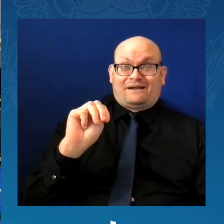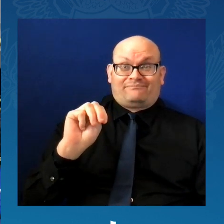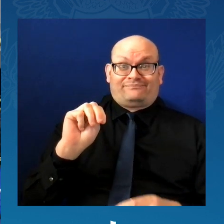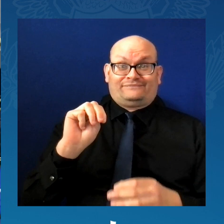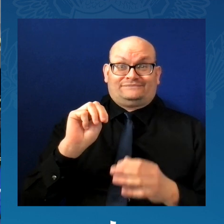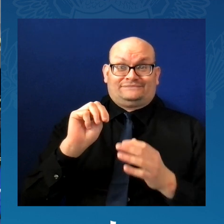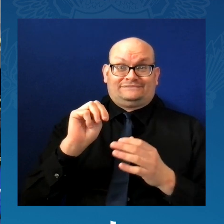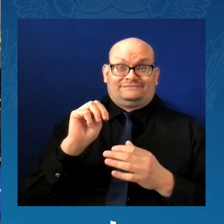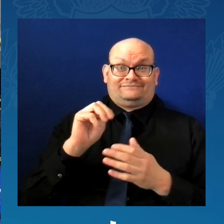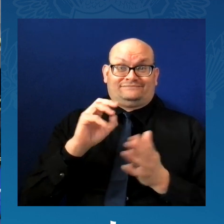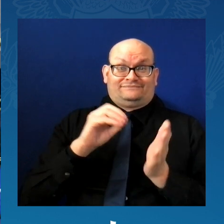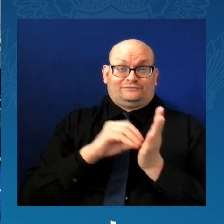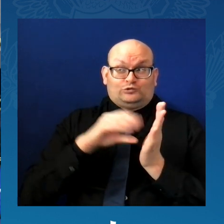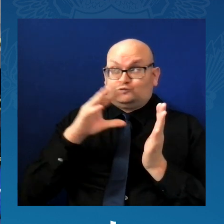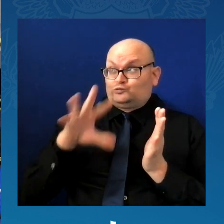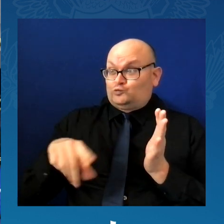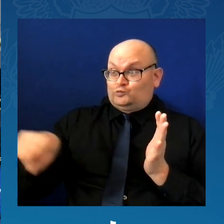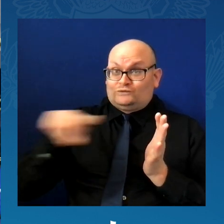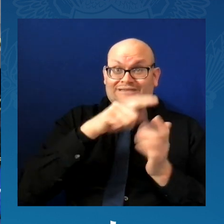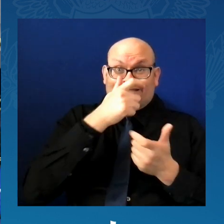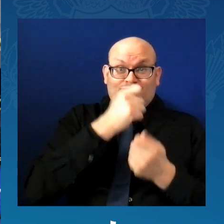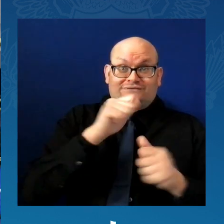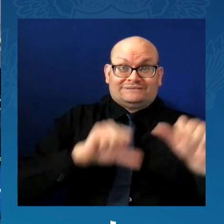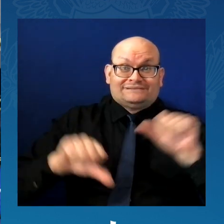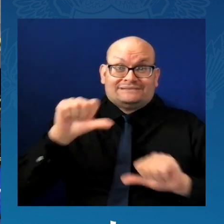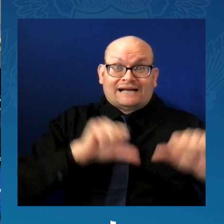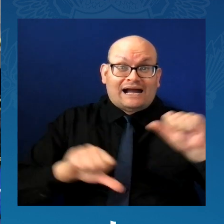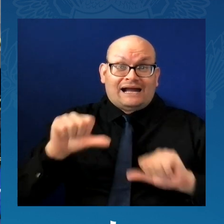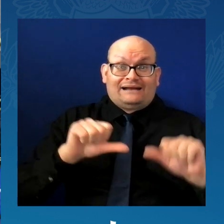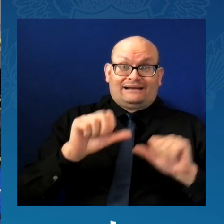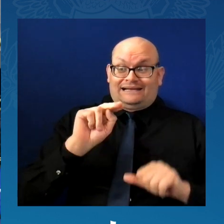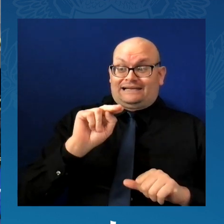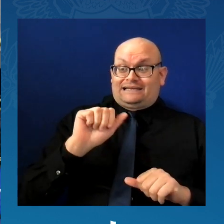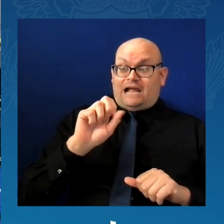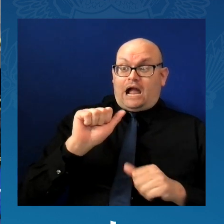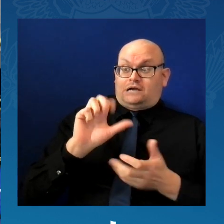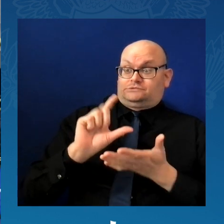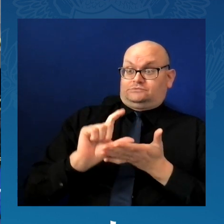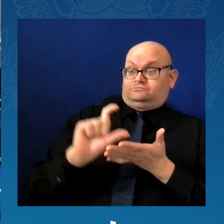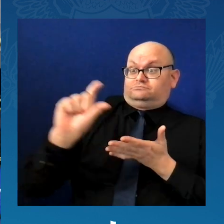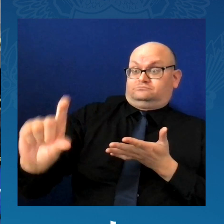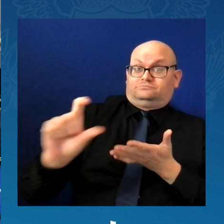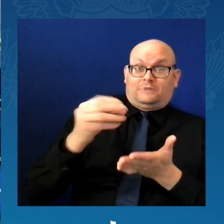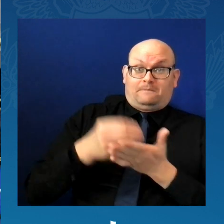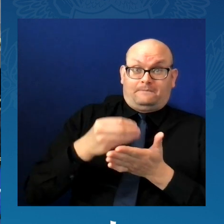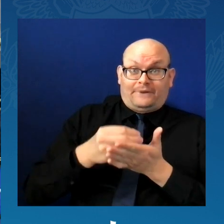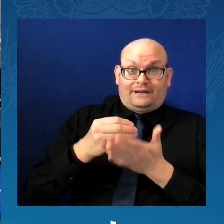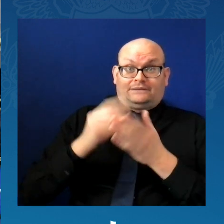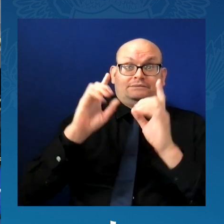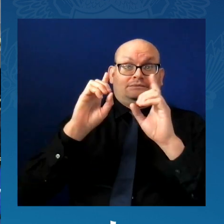funded by a grant from the Department of Education. Together, we were able to create some coursework for the students.